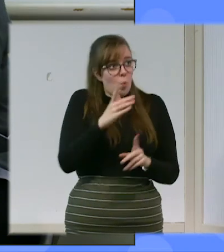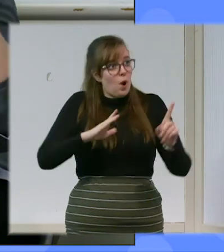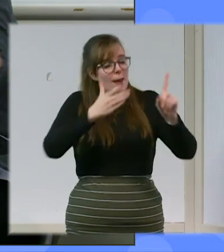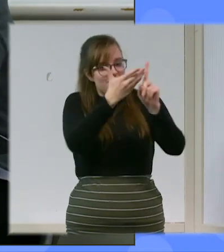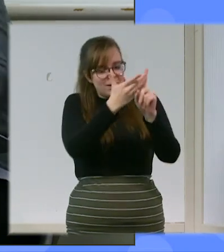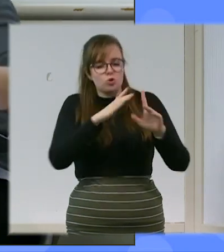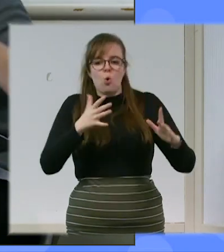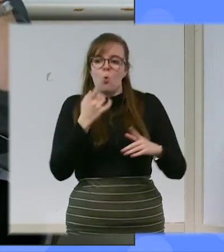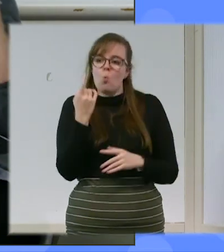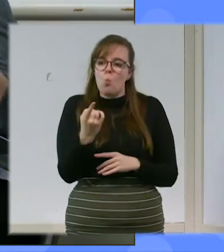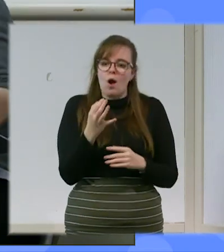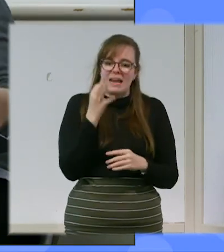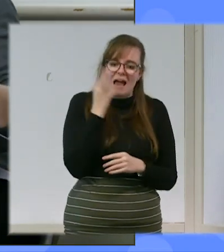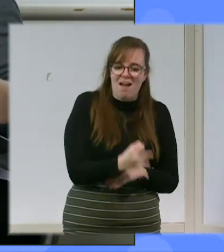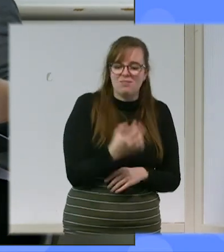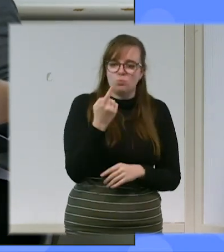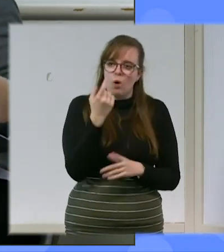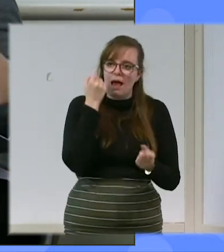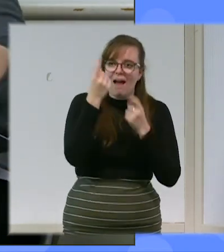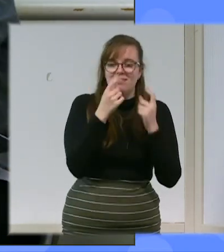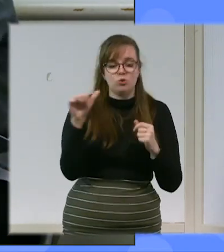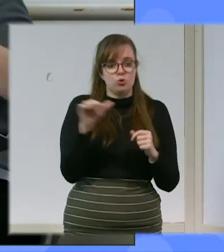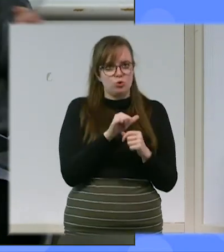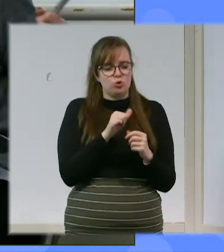asks or one of the ideas that you should take the fact they've got three very